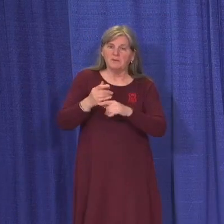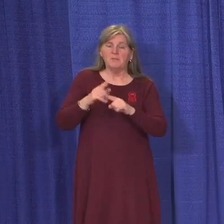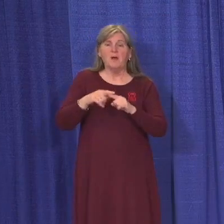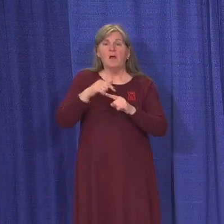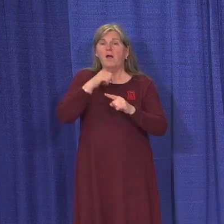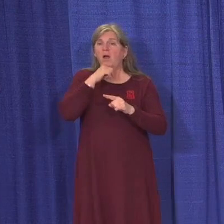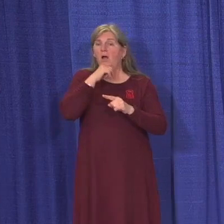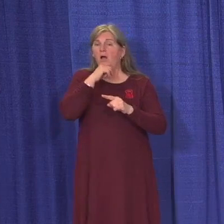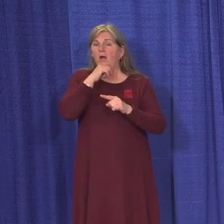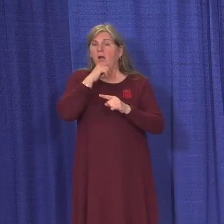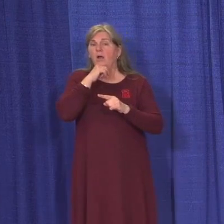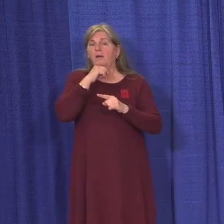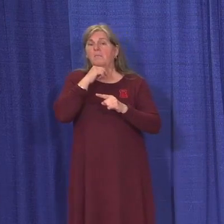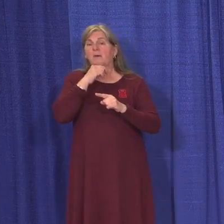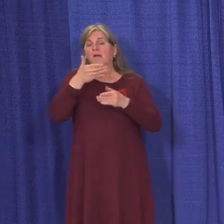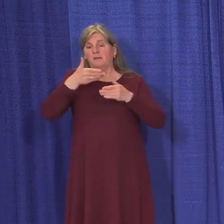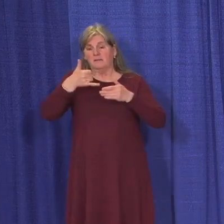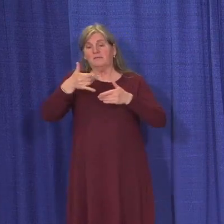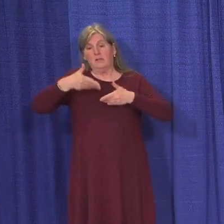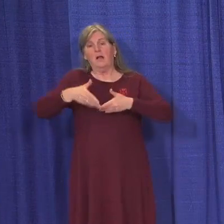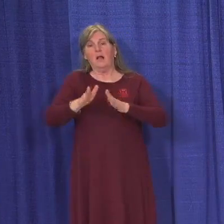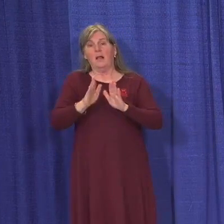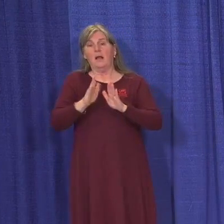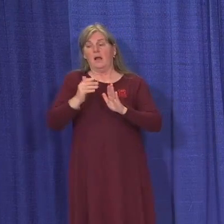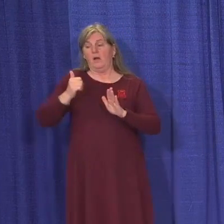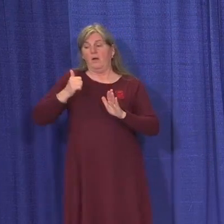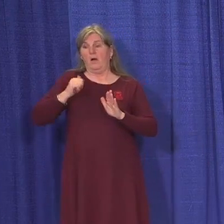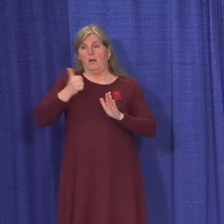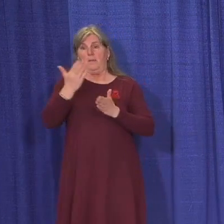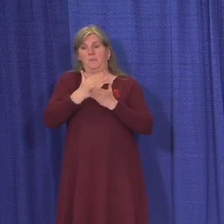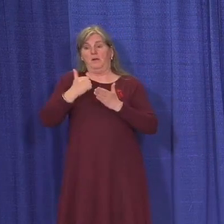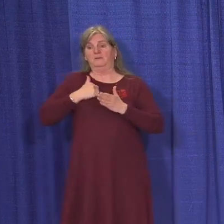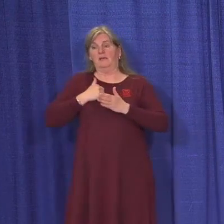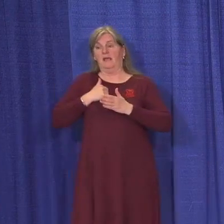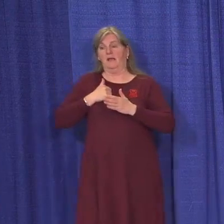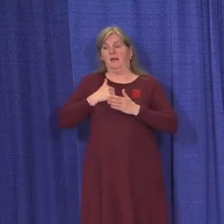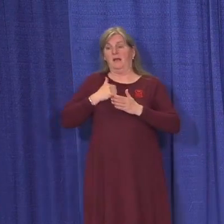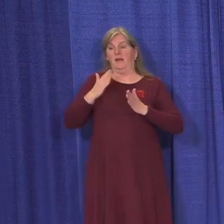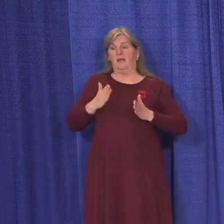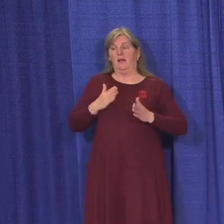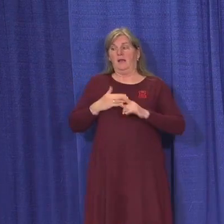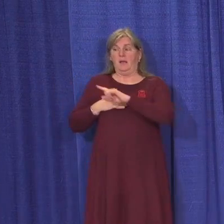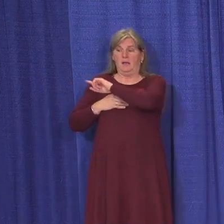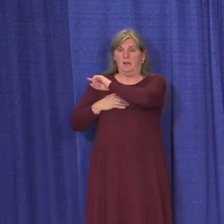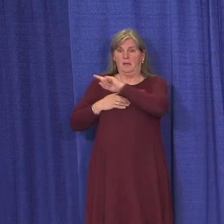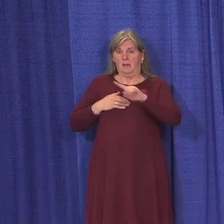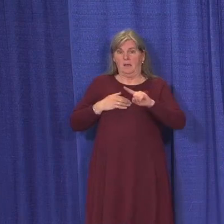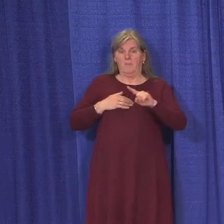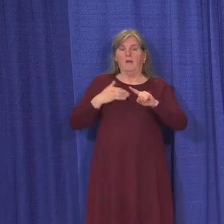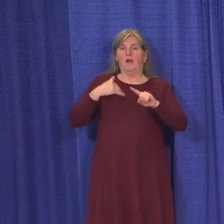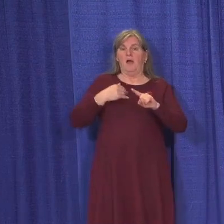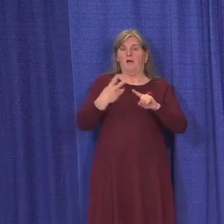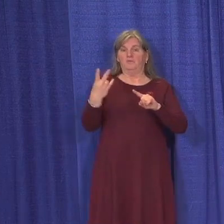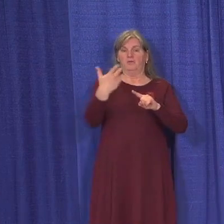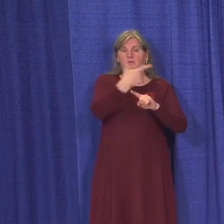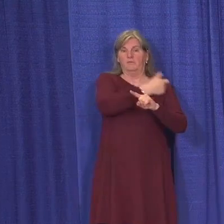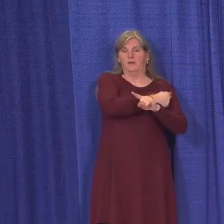view it will be easier to phase in Yukoners because we know the verification process will be a